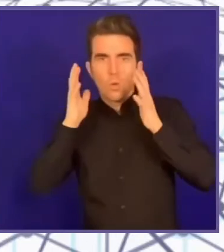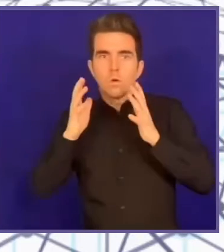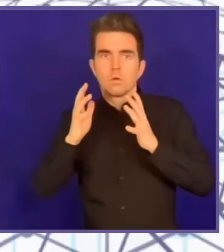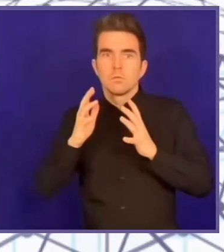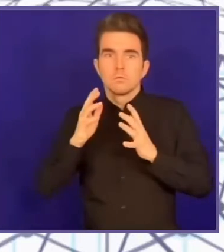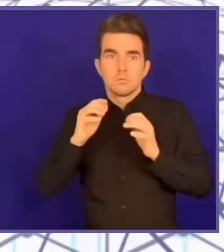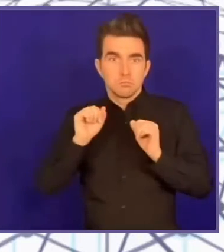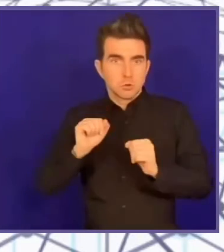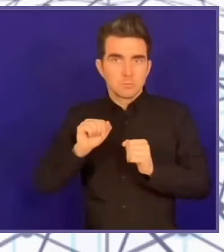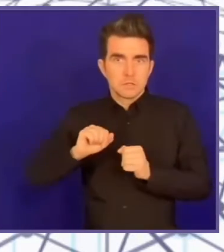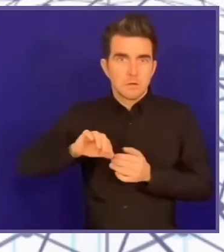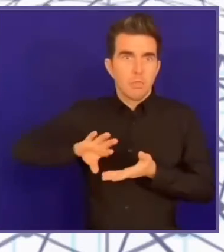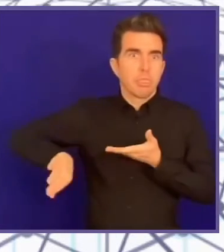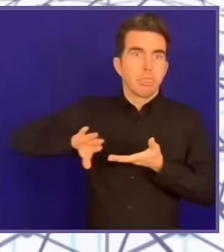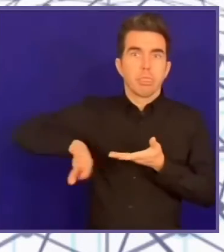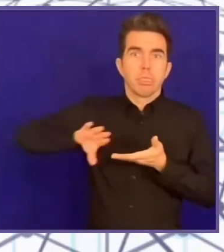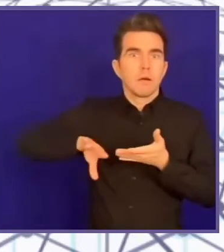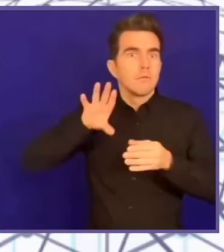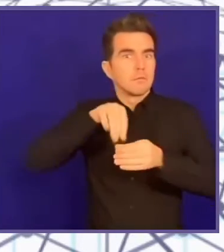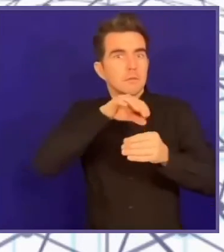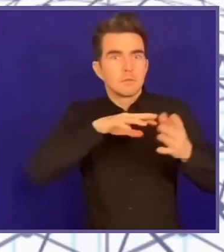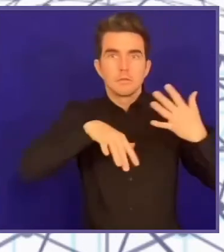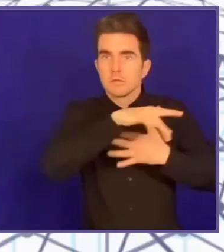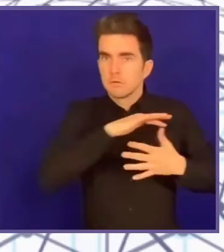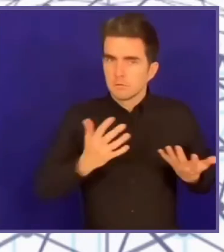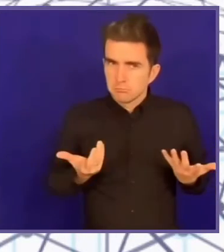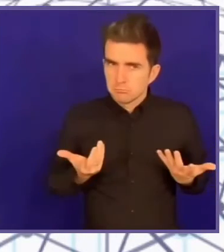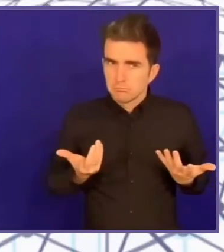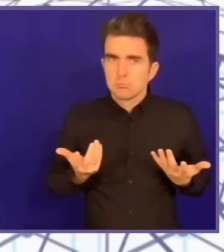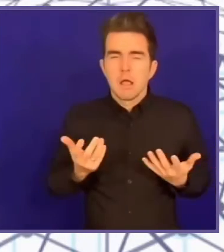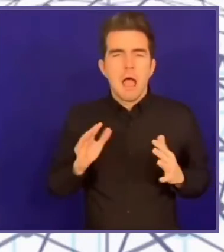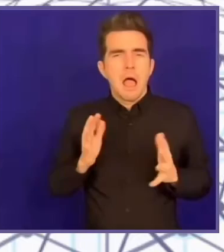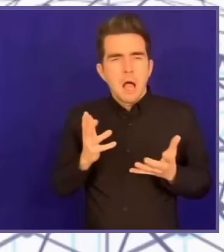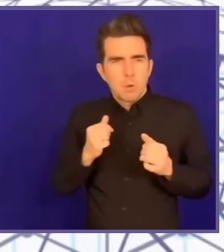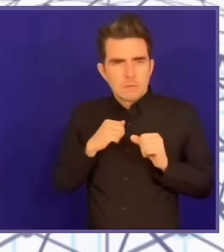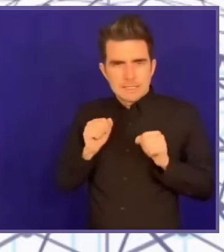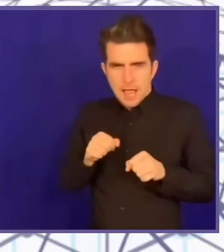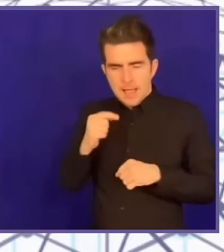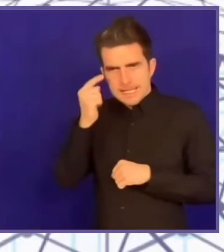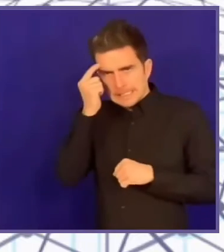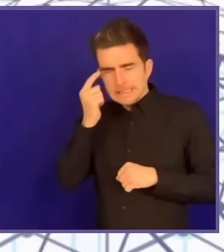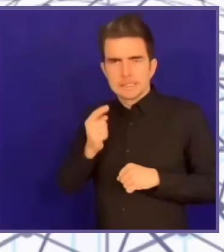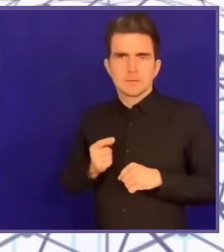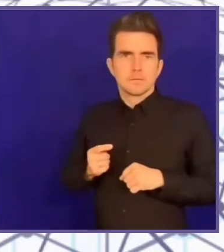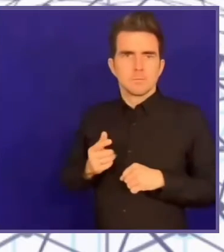the north and south? These are some of the questions that my current work is seeking.